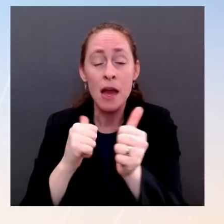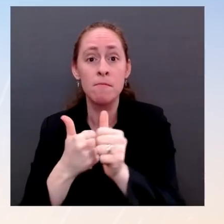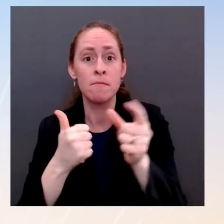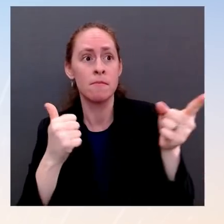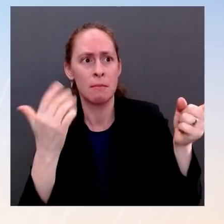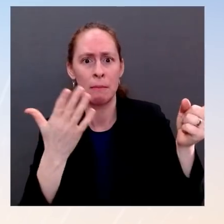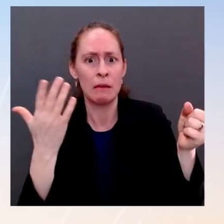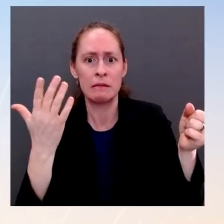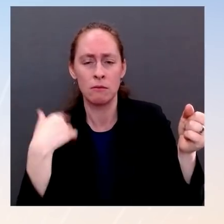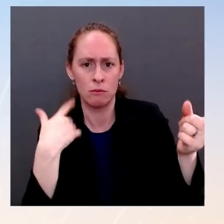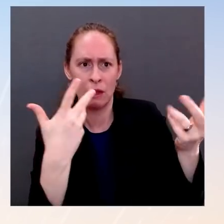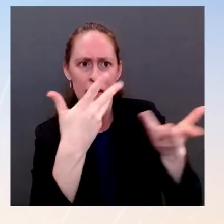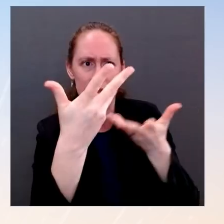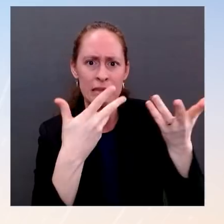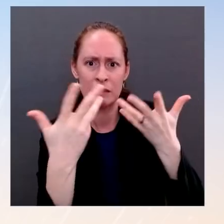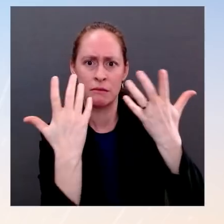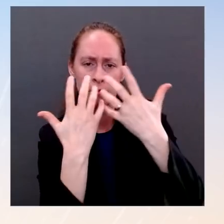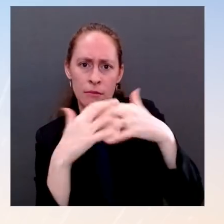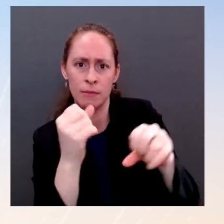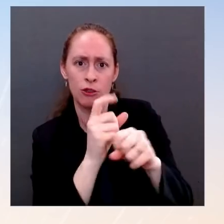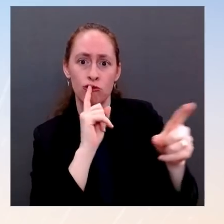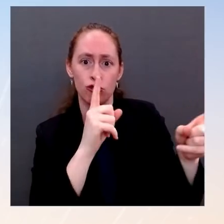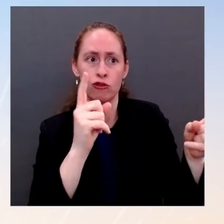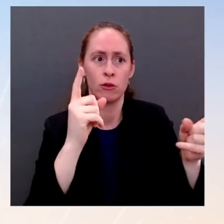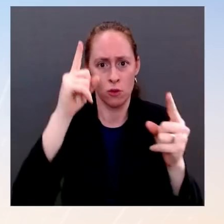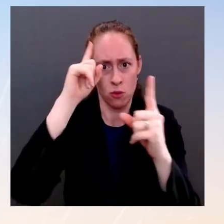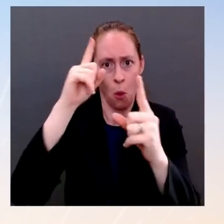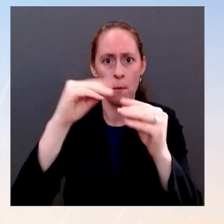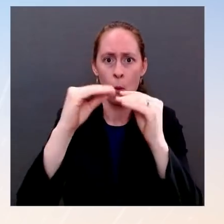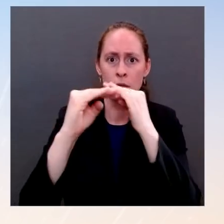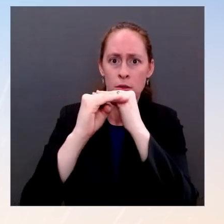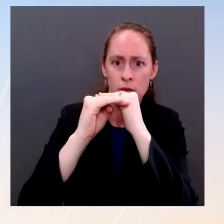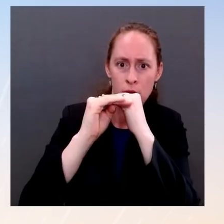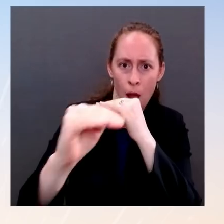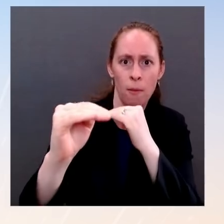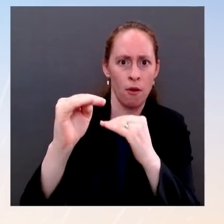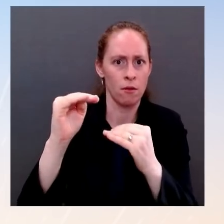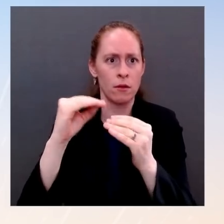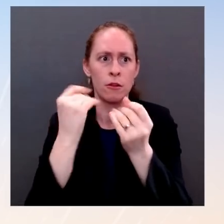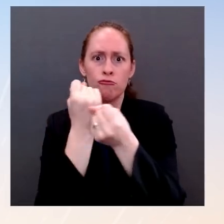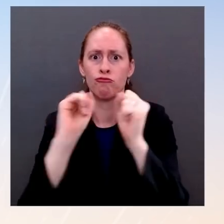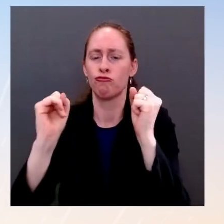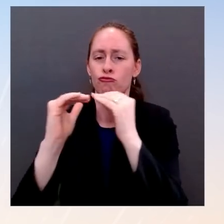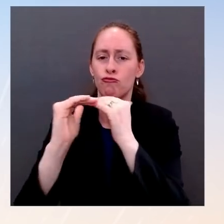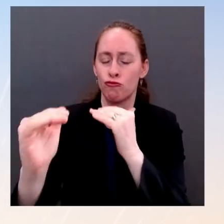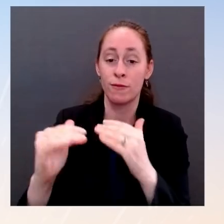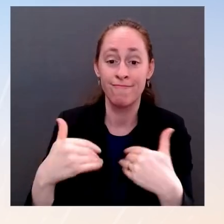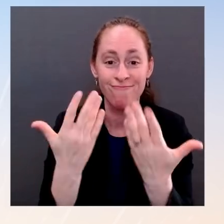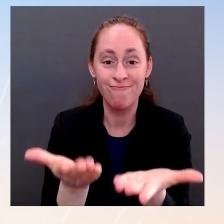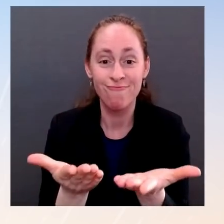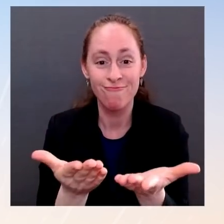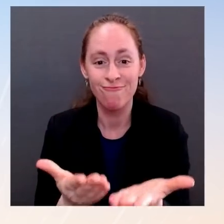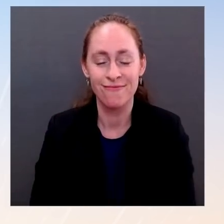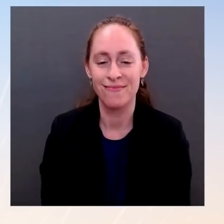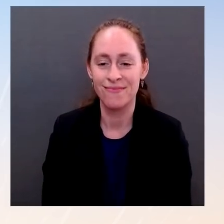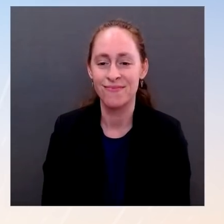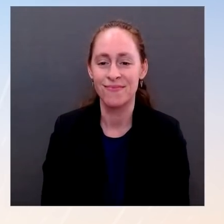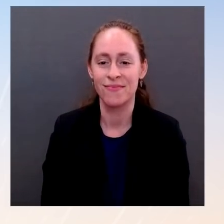The Press: Daleep, are you still discussing elements of the sanctions package among yourselves, or is the package ready to go as soon as the invasion begins?